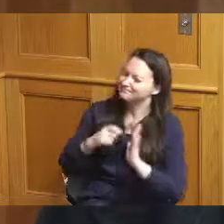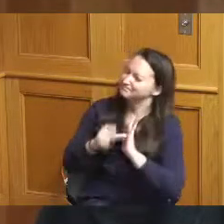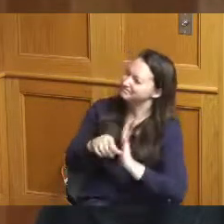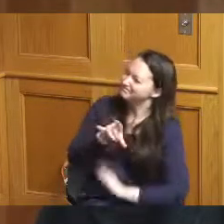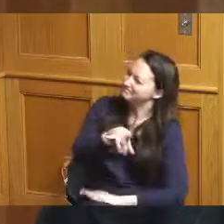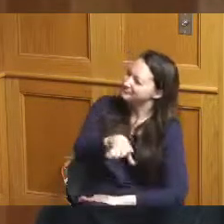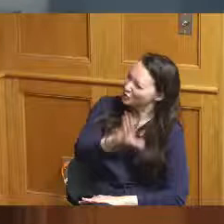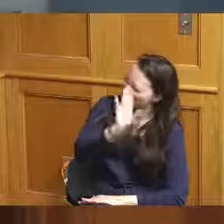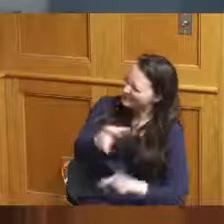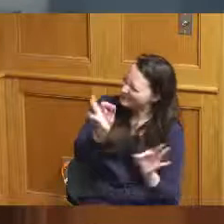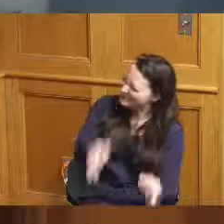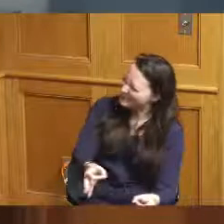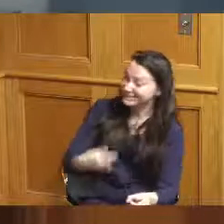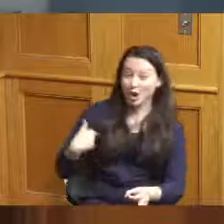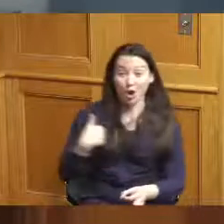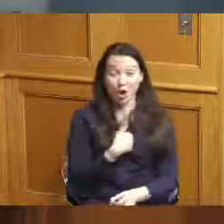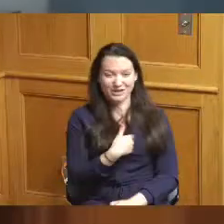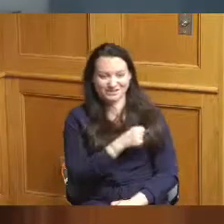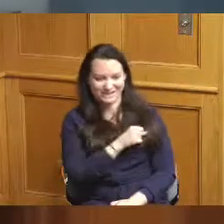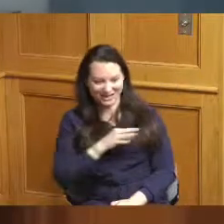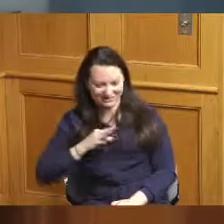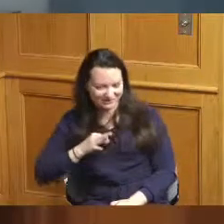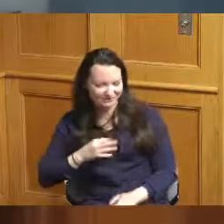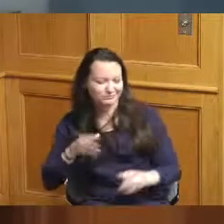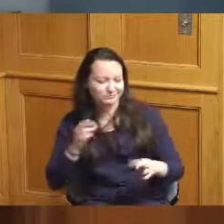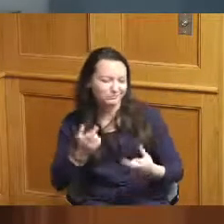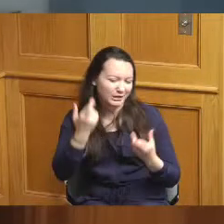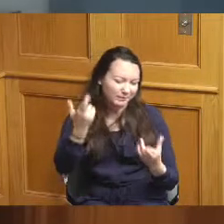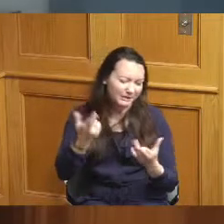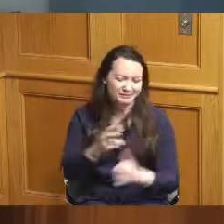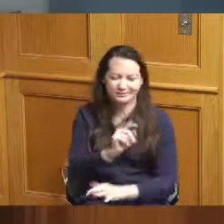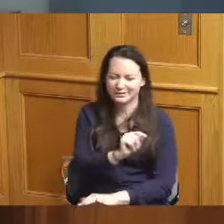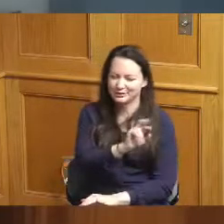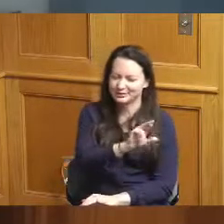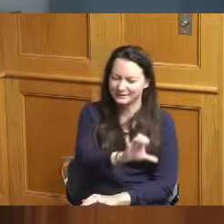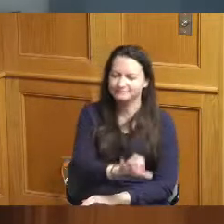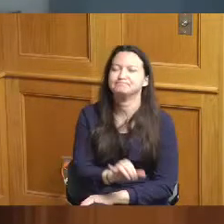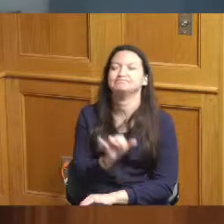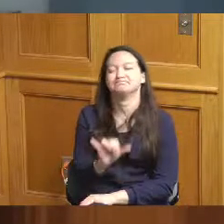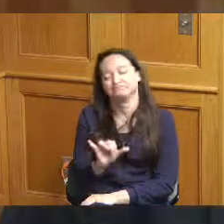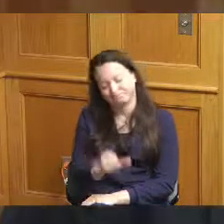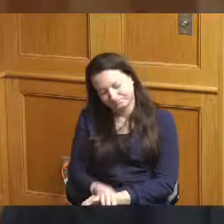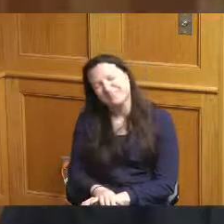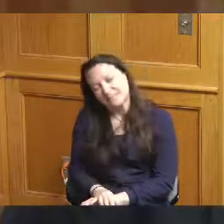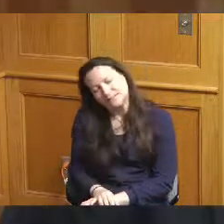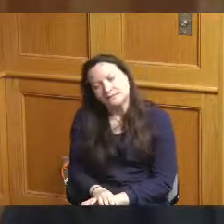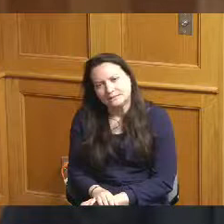make a decision based on our staff recommendation versus a TRC okay so yeah I need to take a little